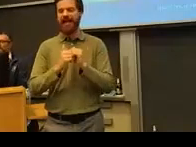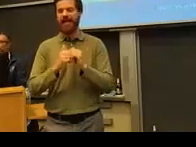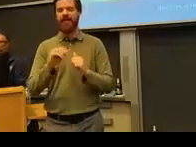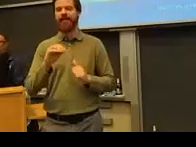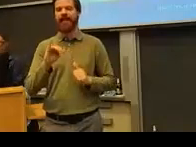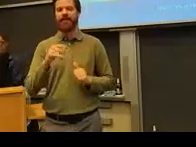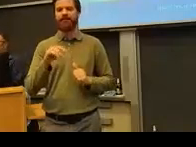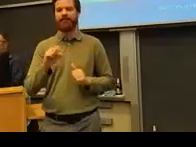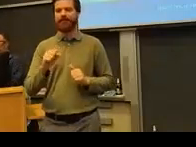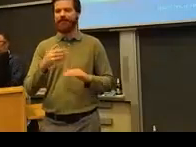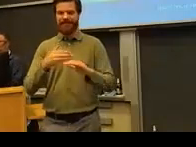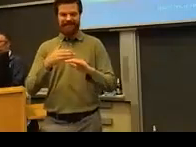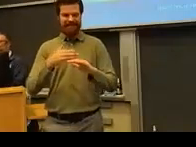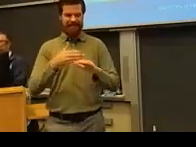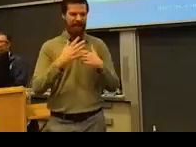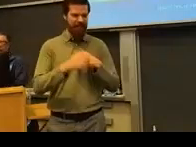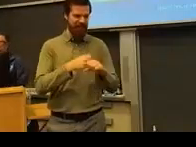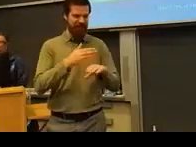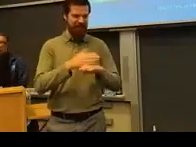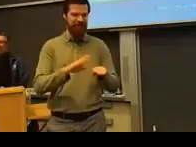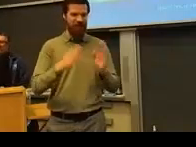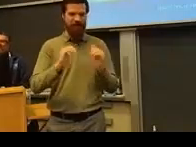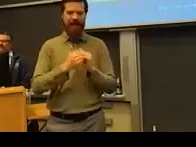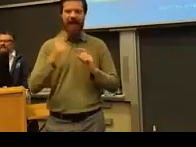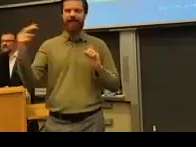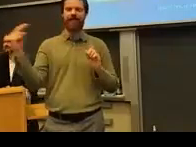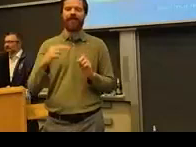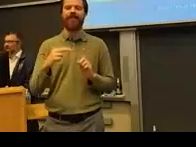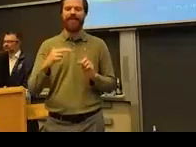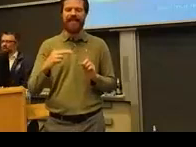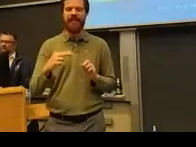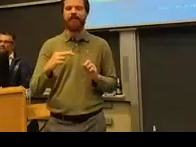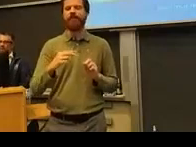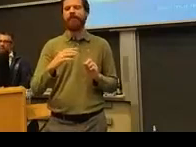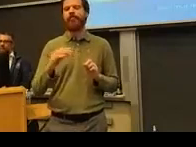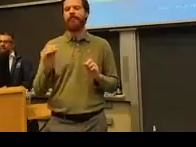how many years after it's opened um and I think that with a with a program like this